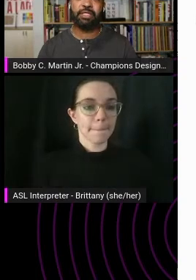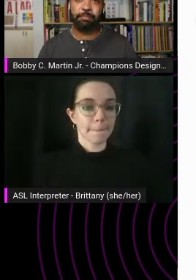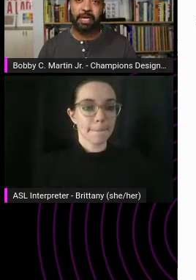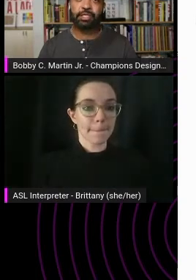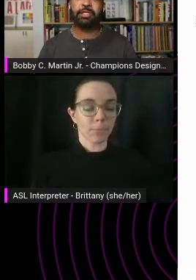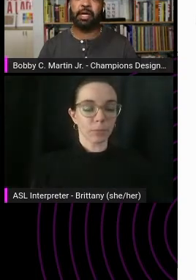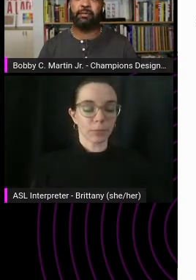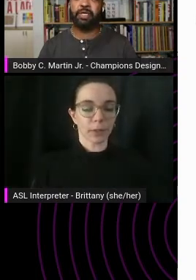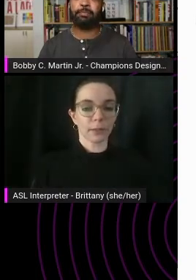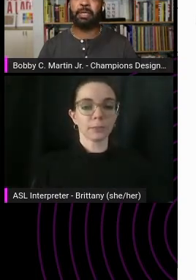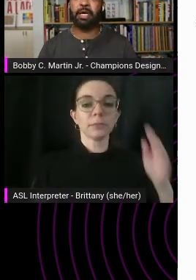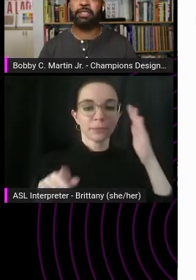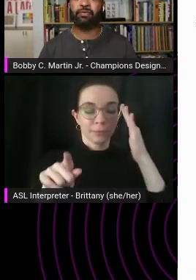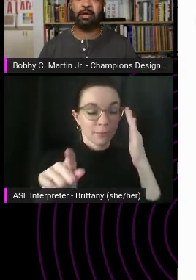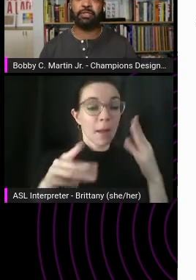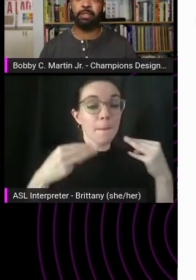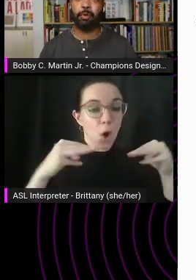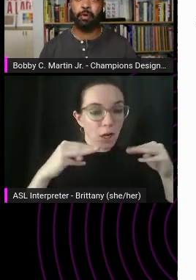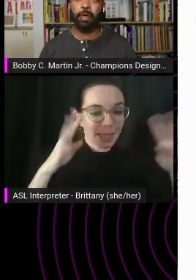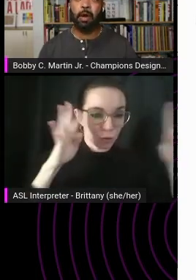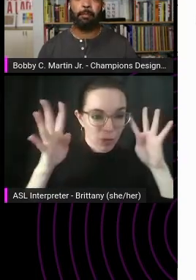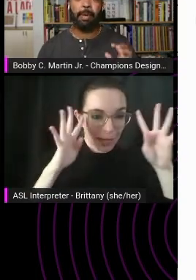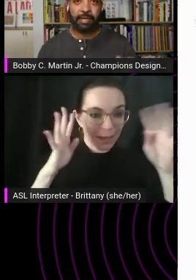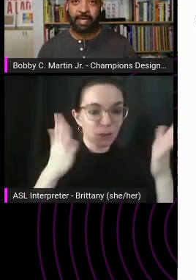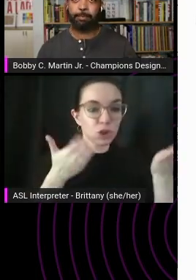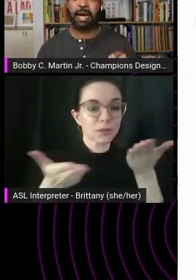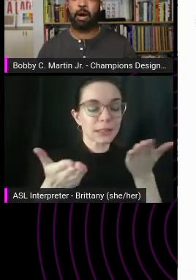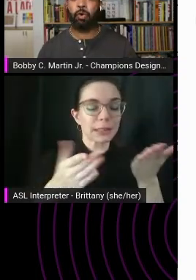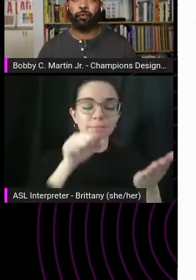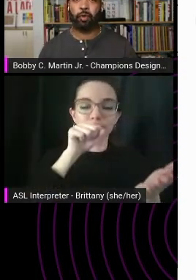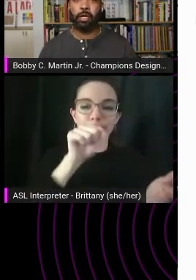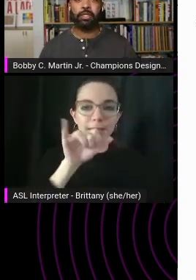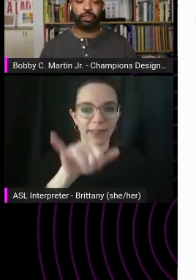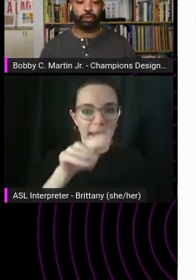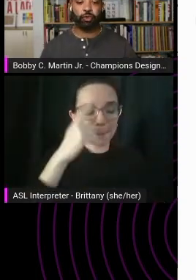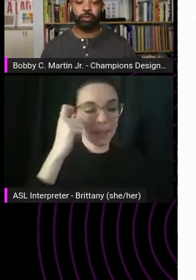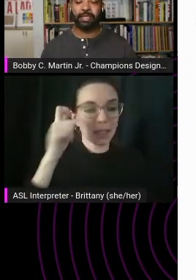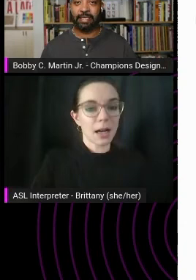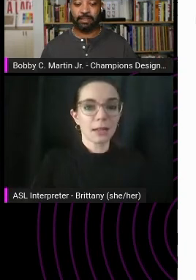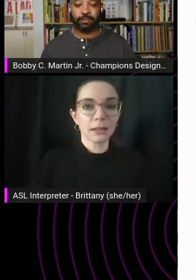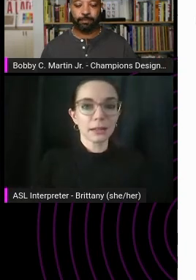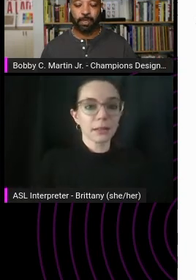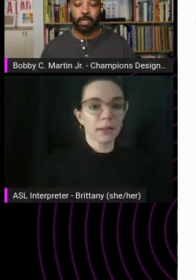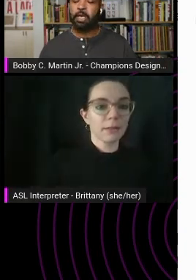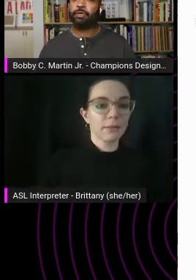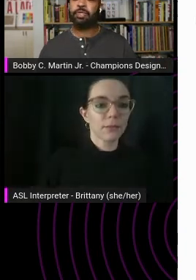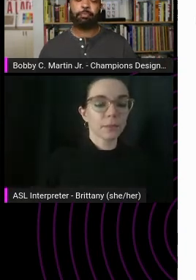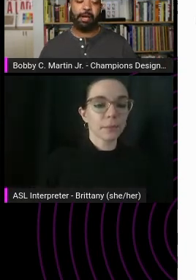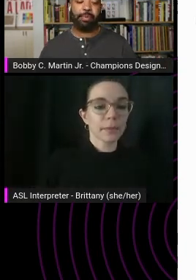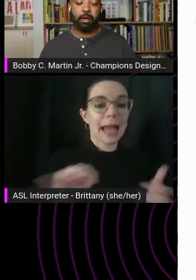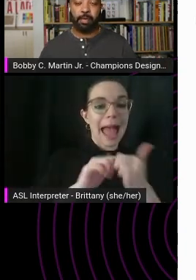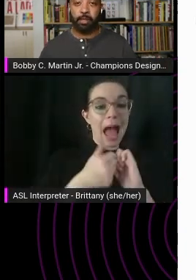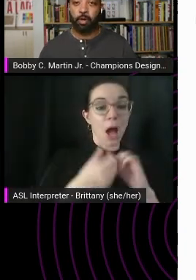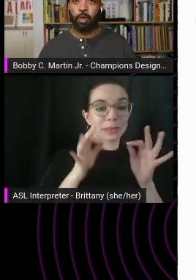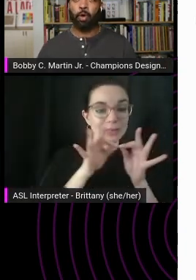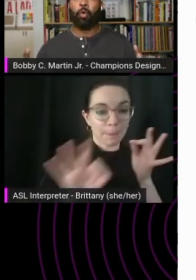especially love this because of how simple yet powerful this tool is. So in this grand pyramid,